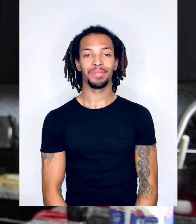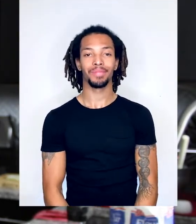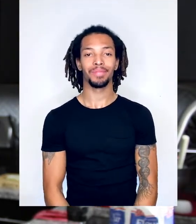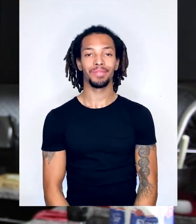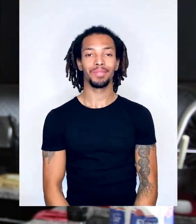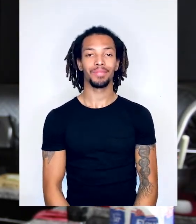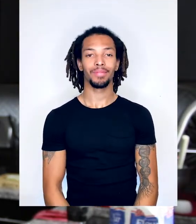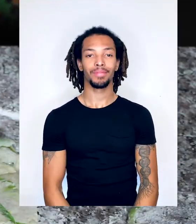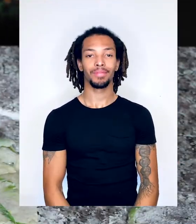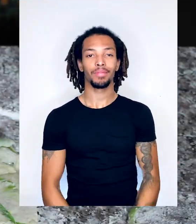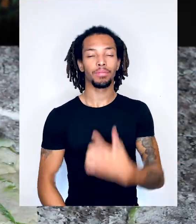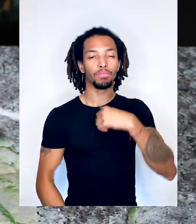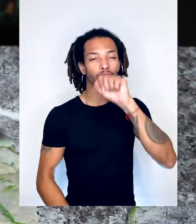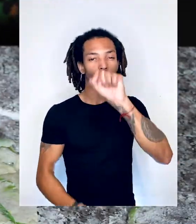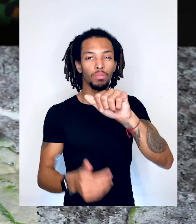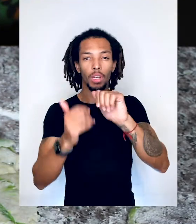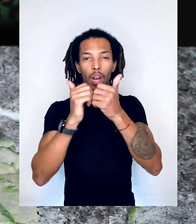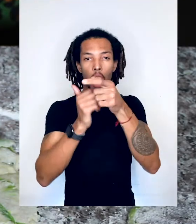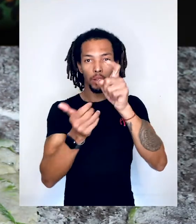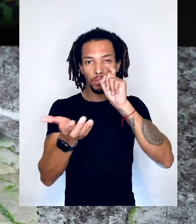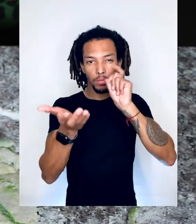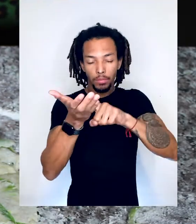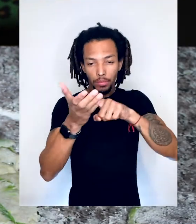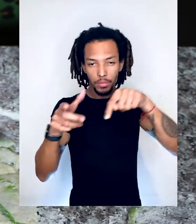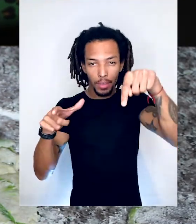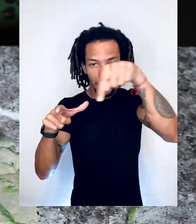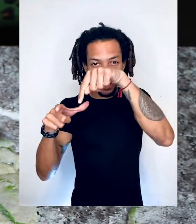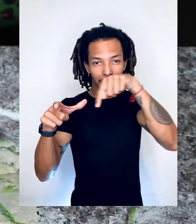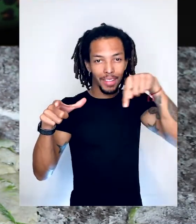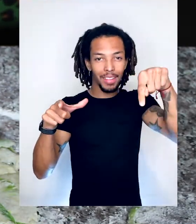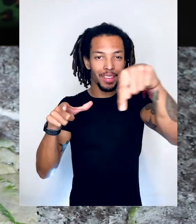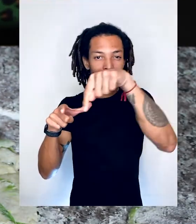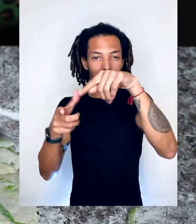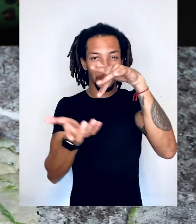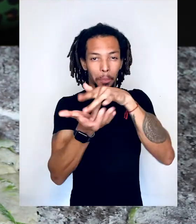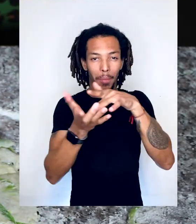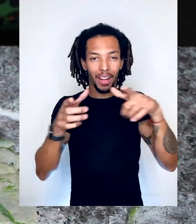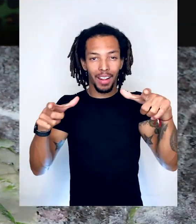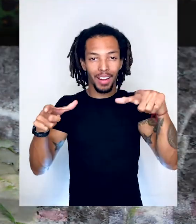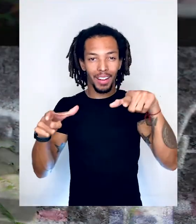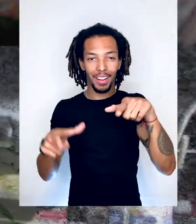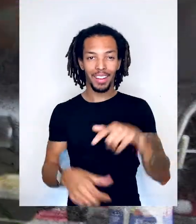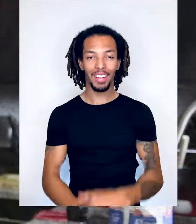And I like how you can still see that signature spiral in the middle.